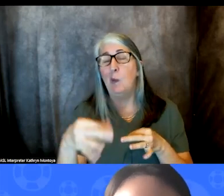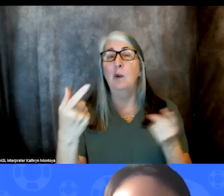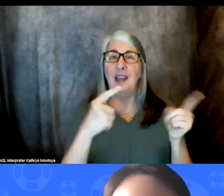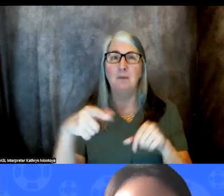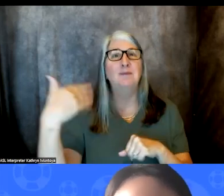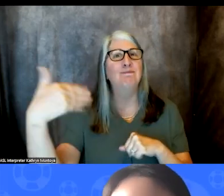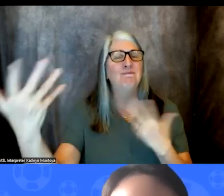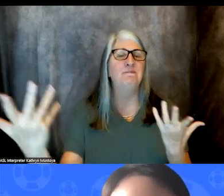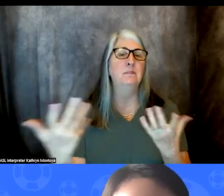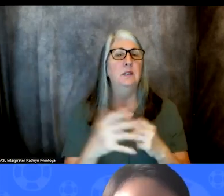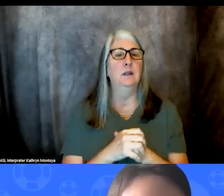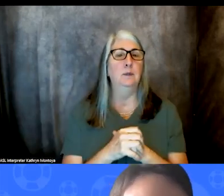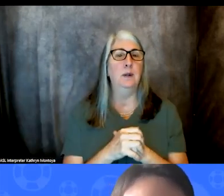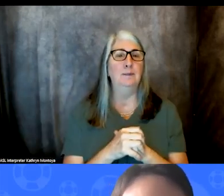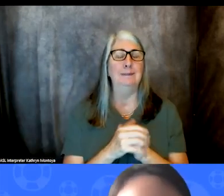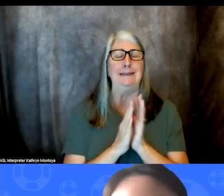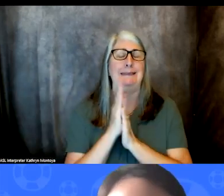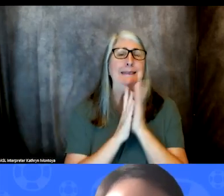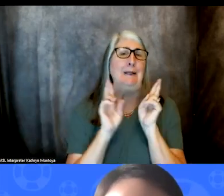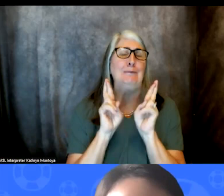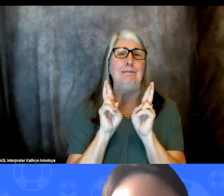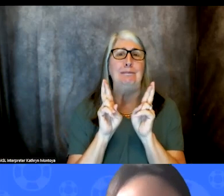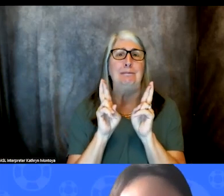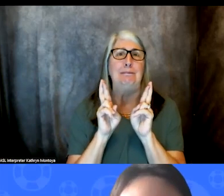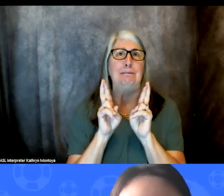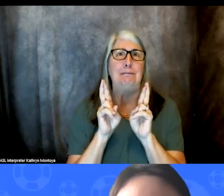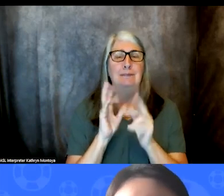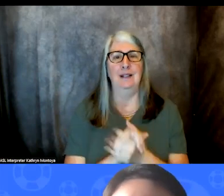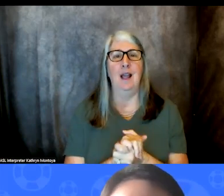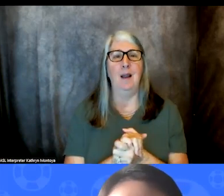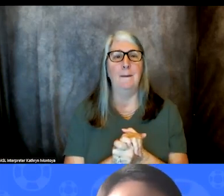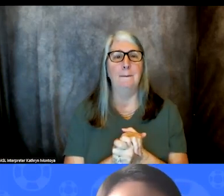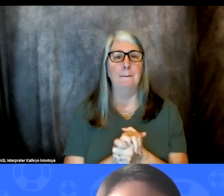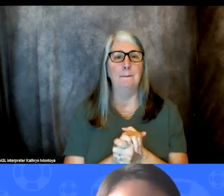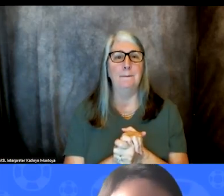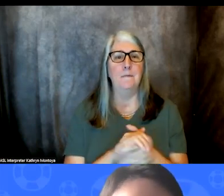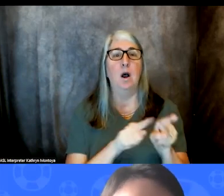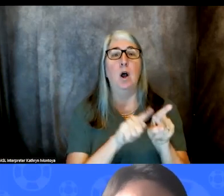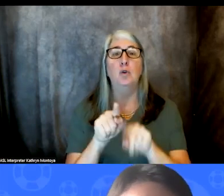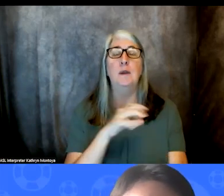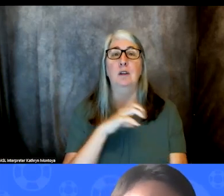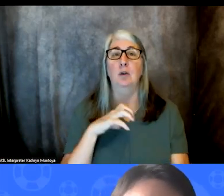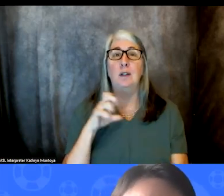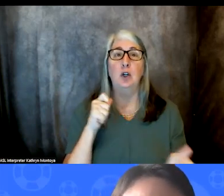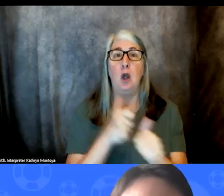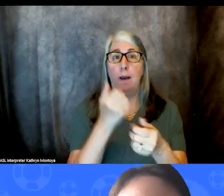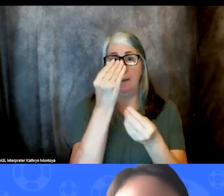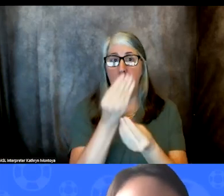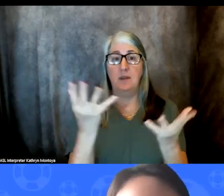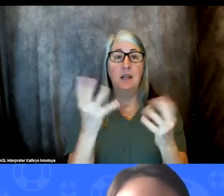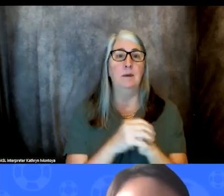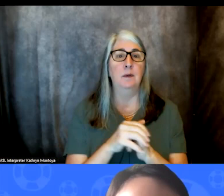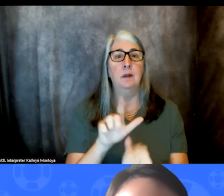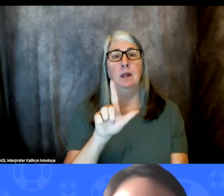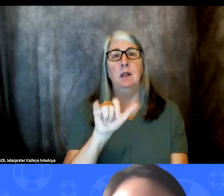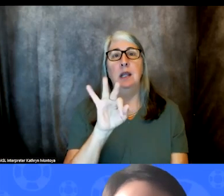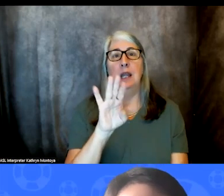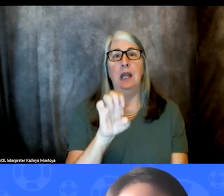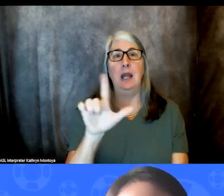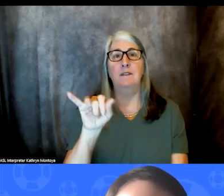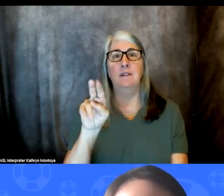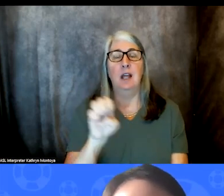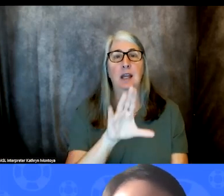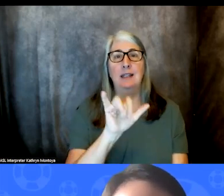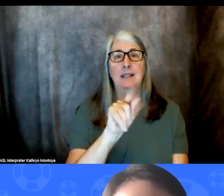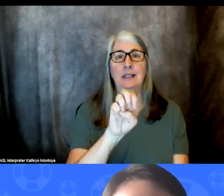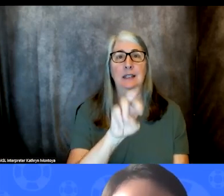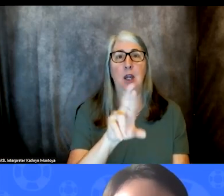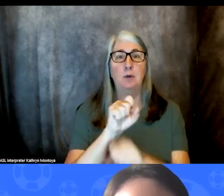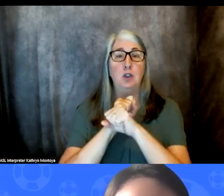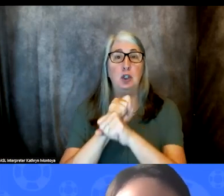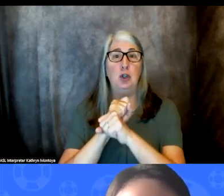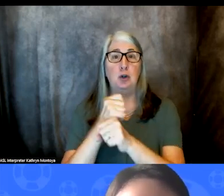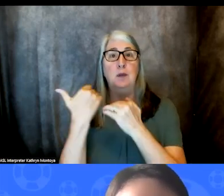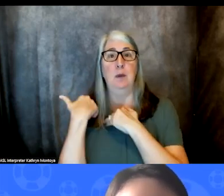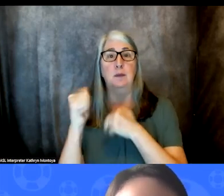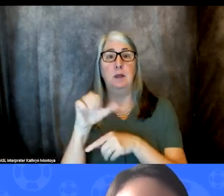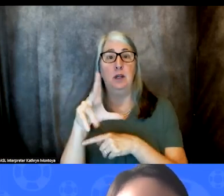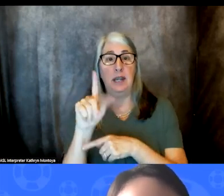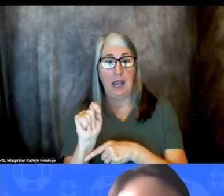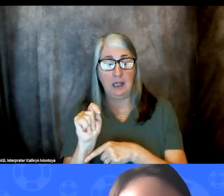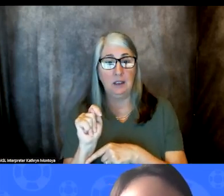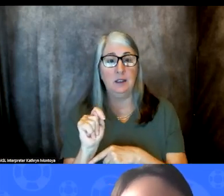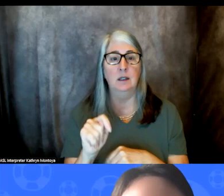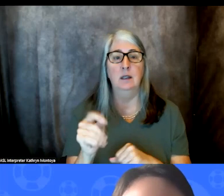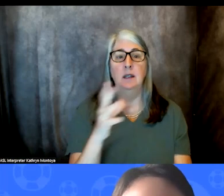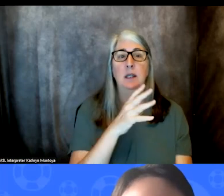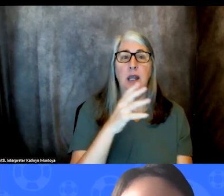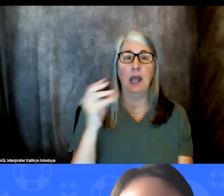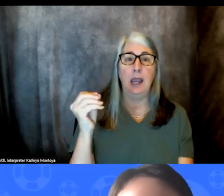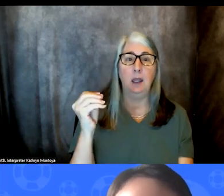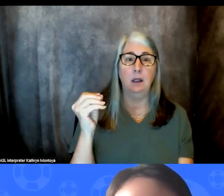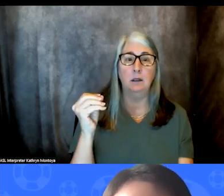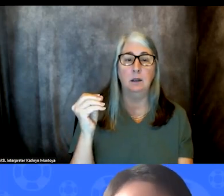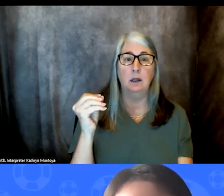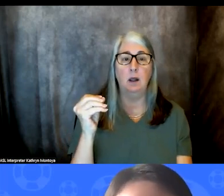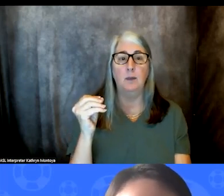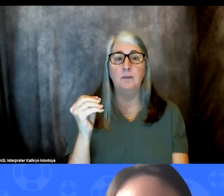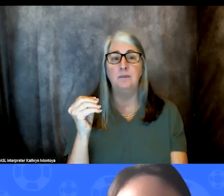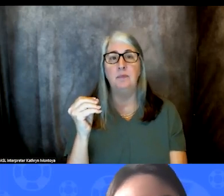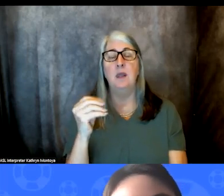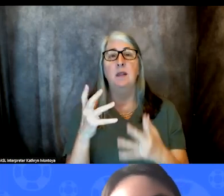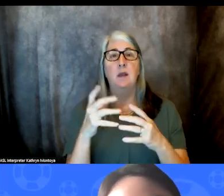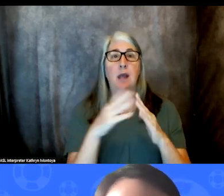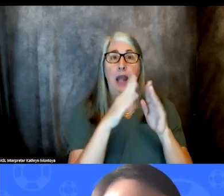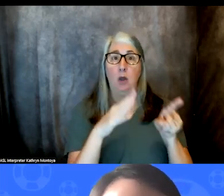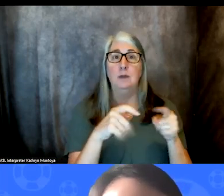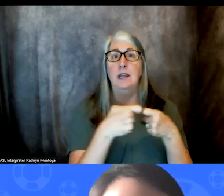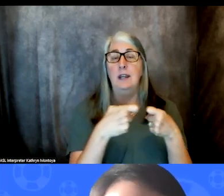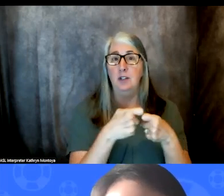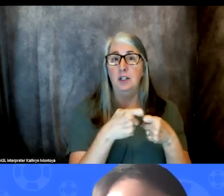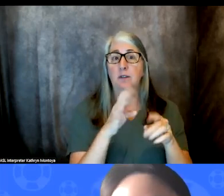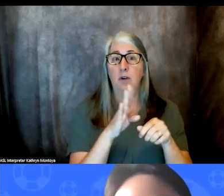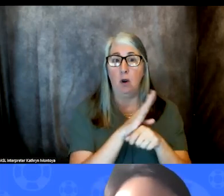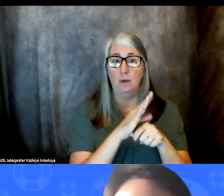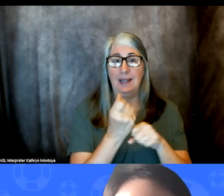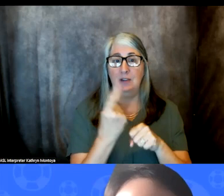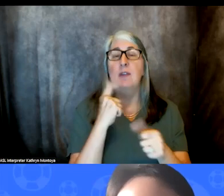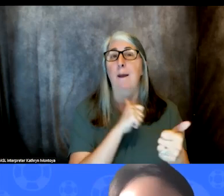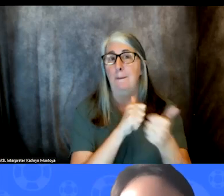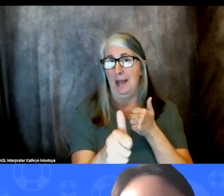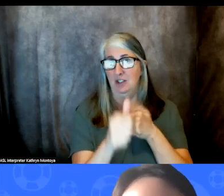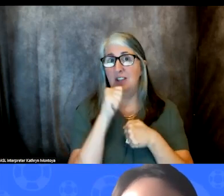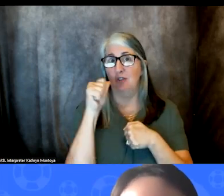REALLY HAVE ALL OF MY FINGERS AND TOES CROSSED. -- I WILL END